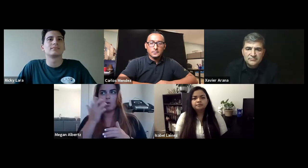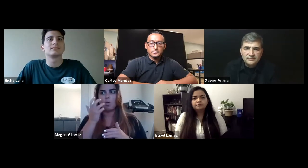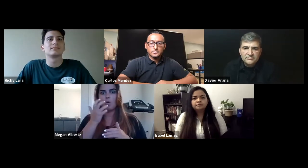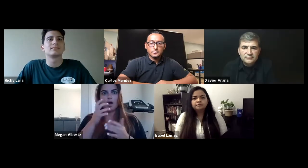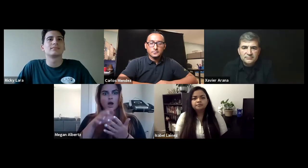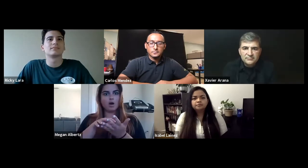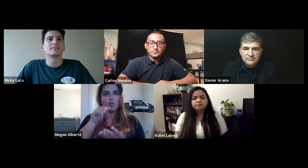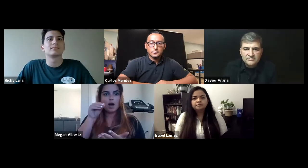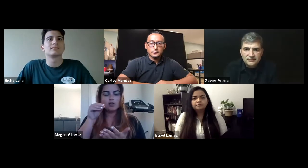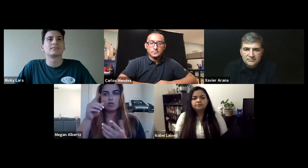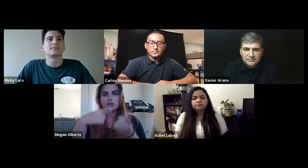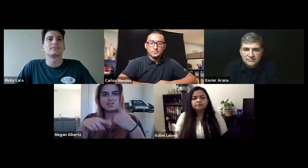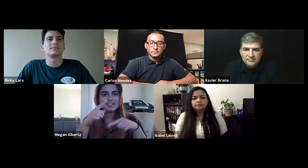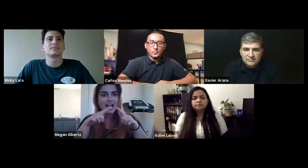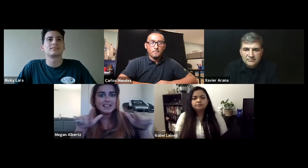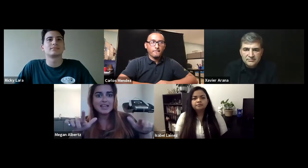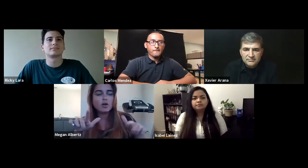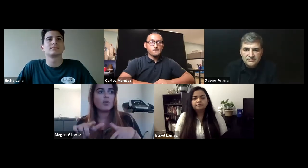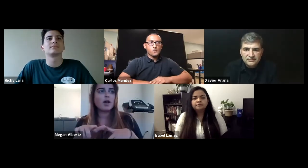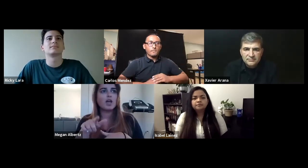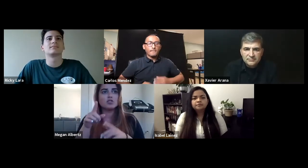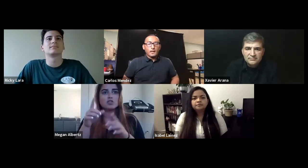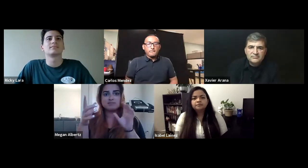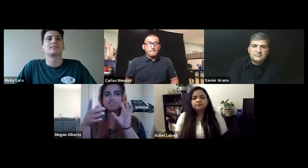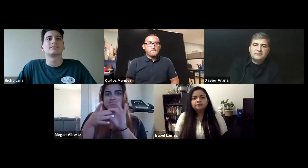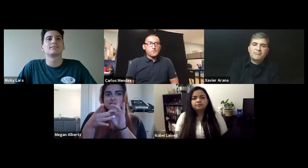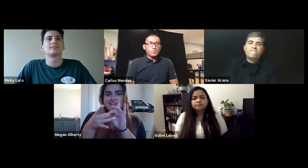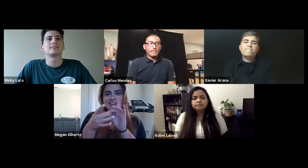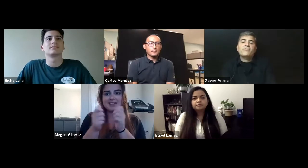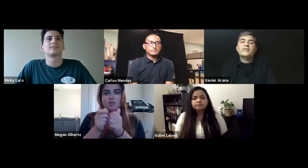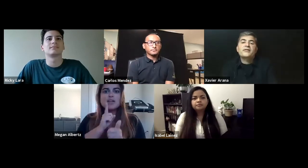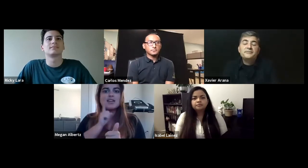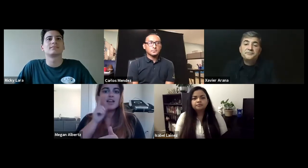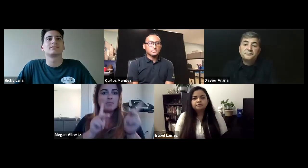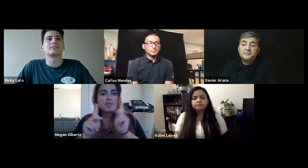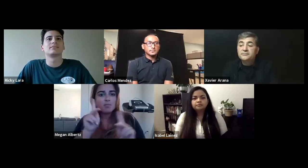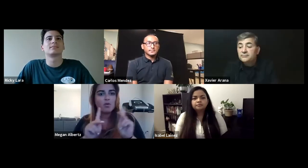But the first time I came to RIT/NTID, I saw all the sign language,